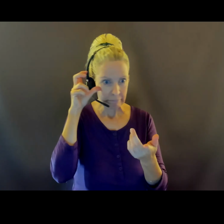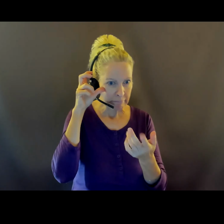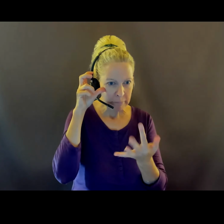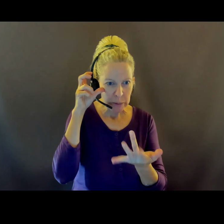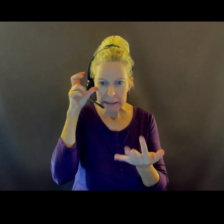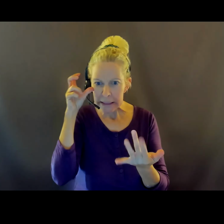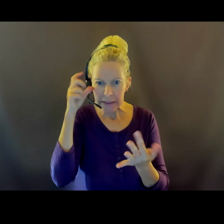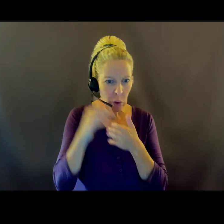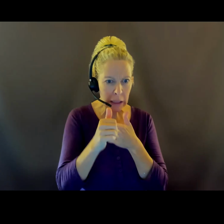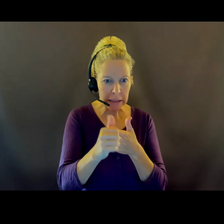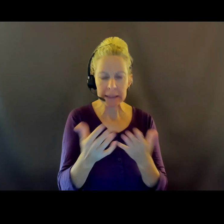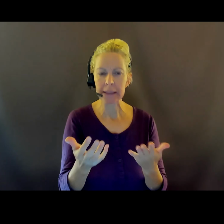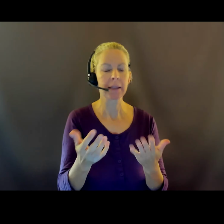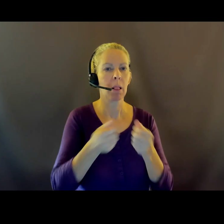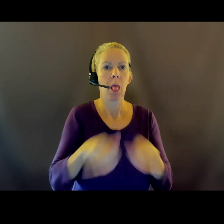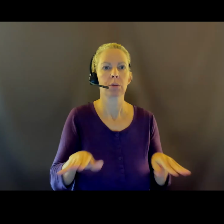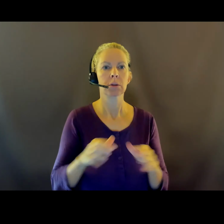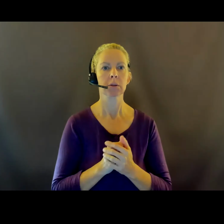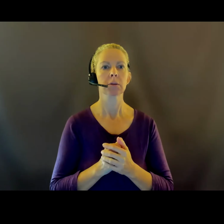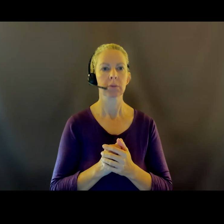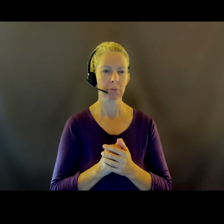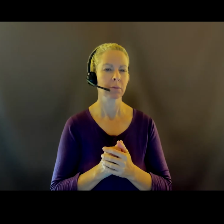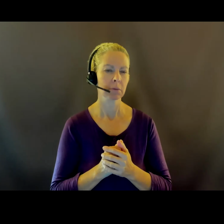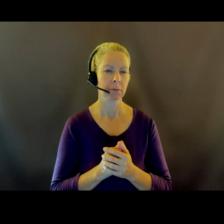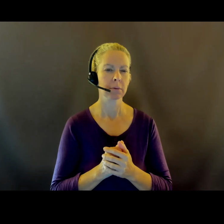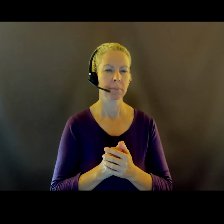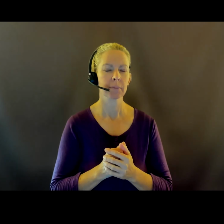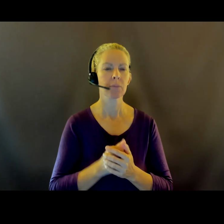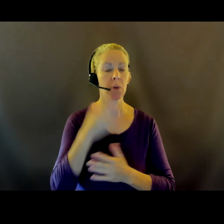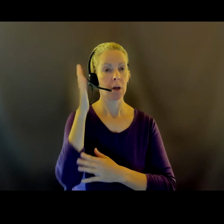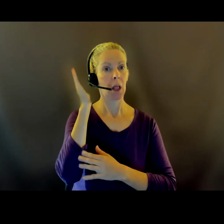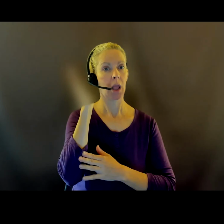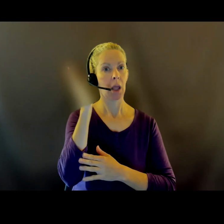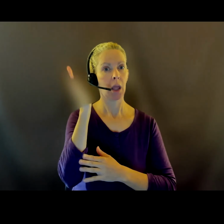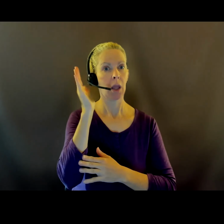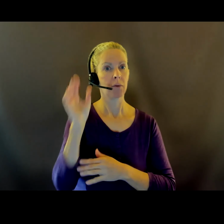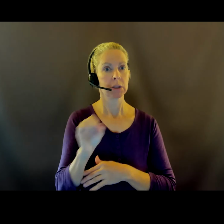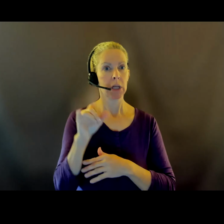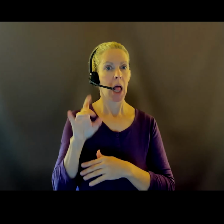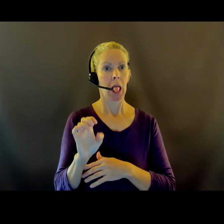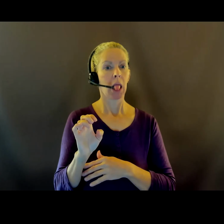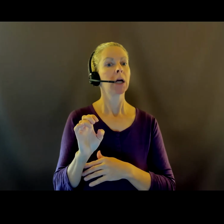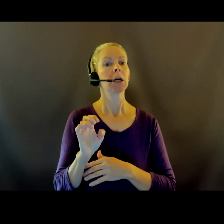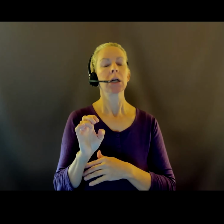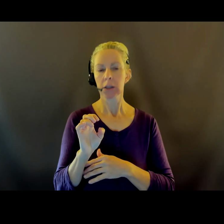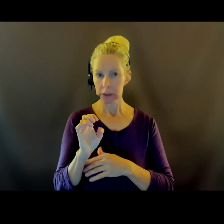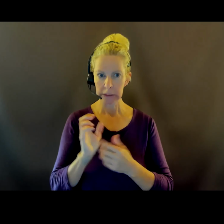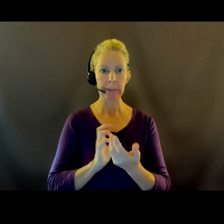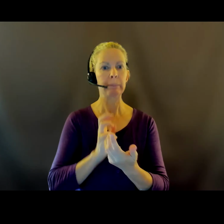One example out of many, in particular with delivery style, it will work for some but